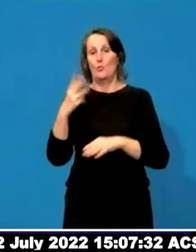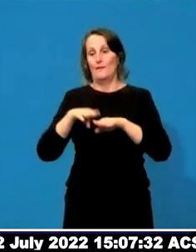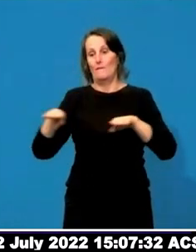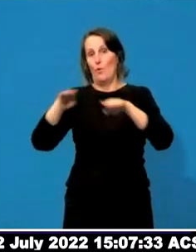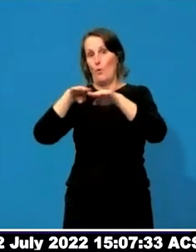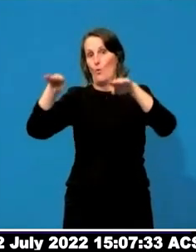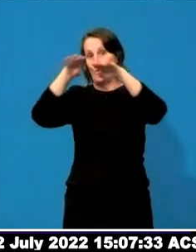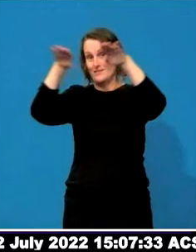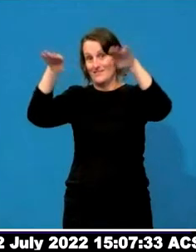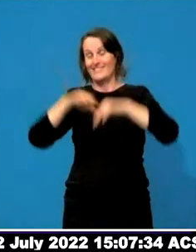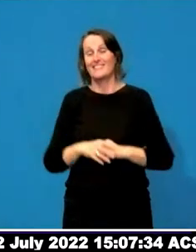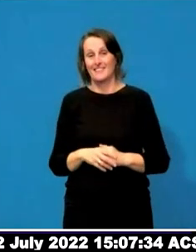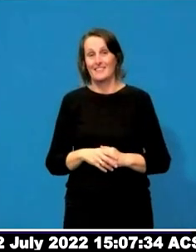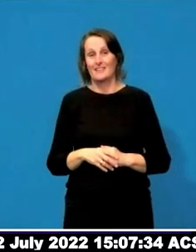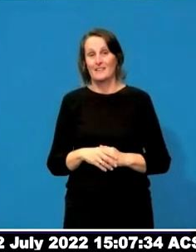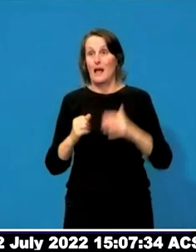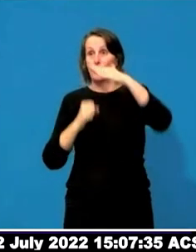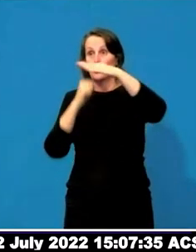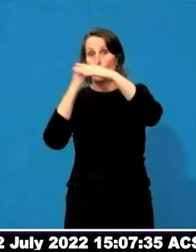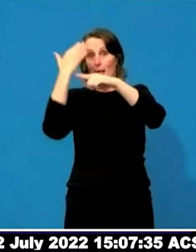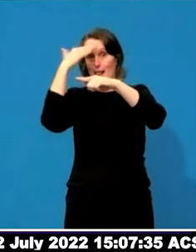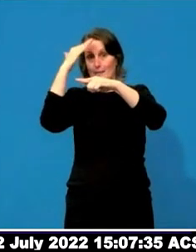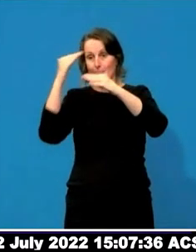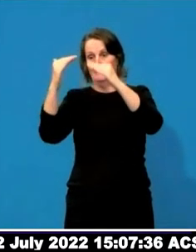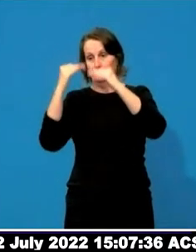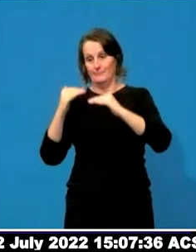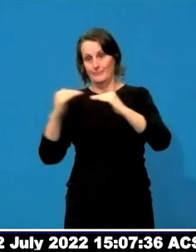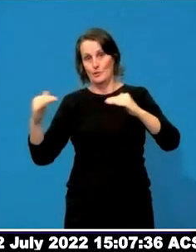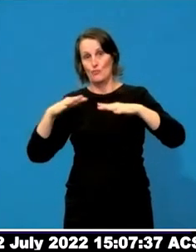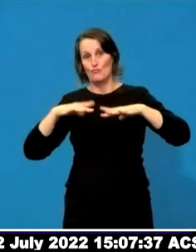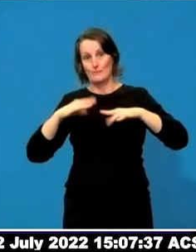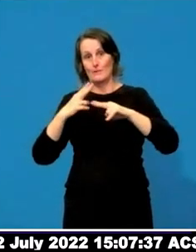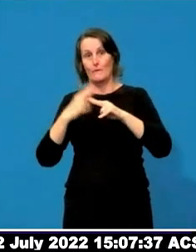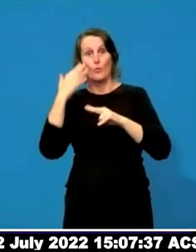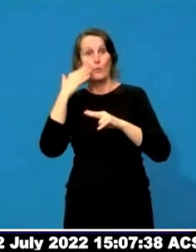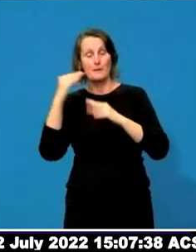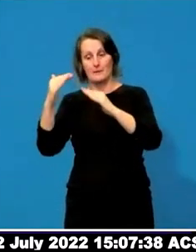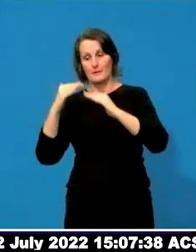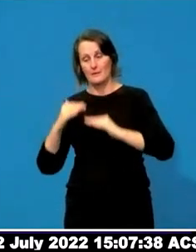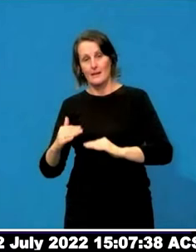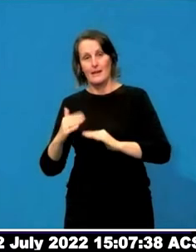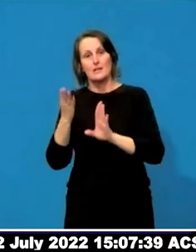So I've got elders on the top, respite in the middle for women, and psycho-social recovery coaches, and on the floor